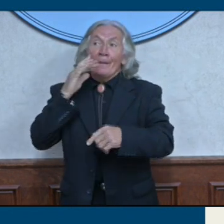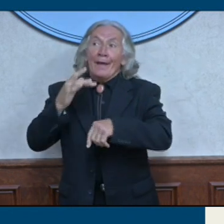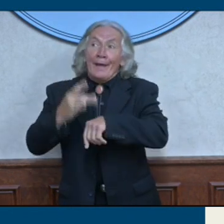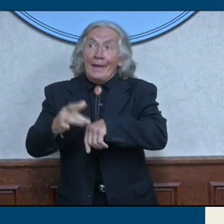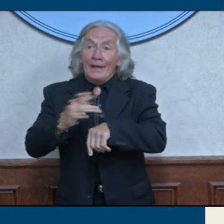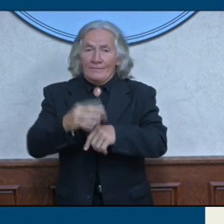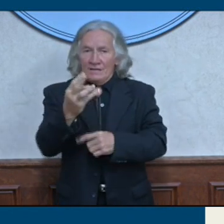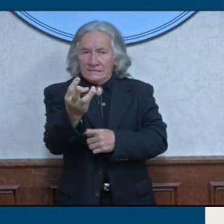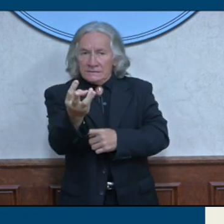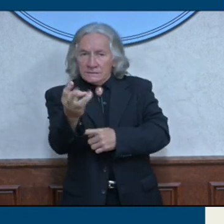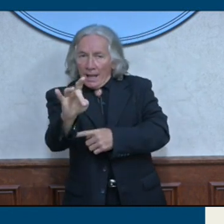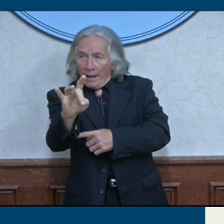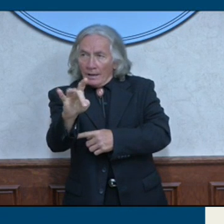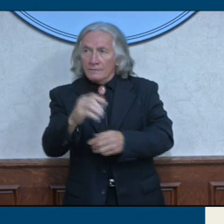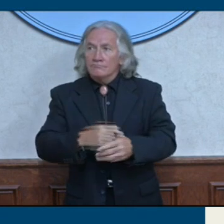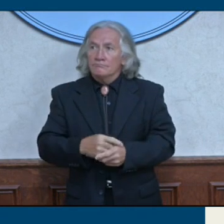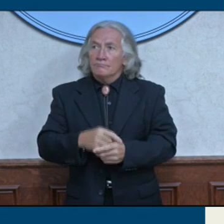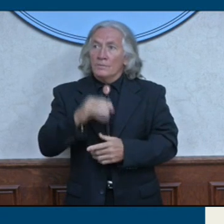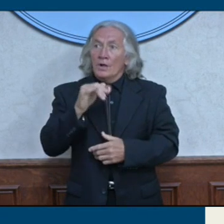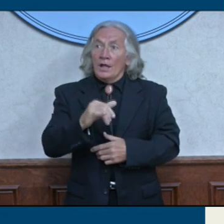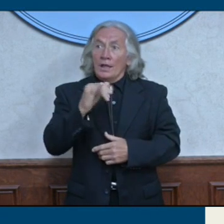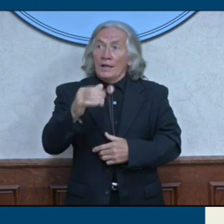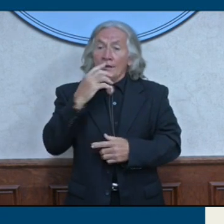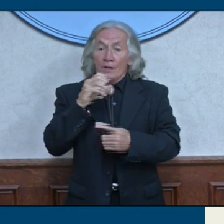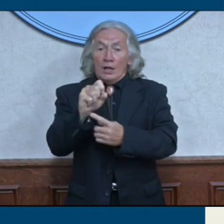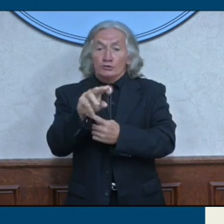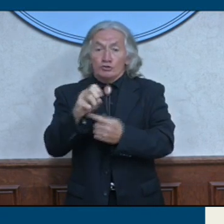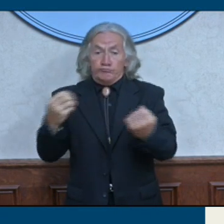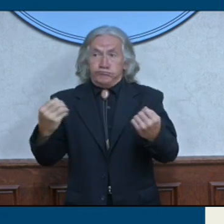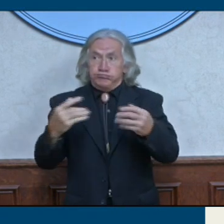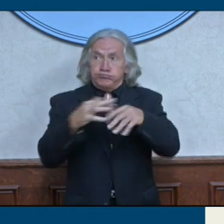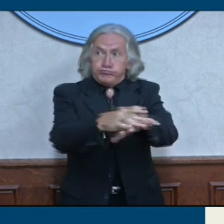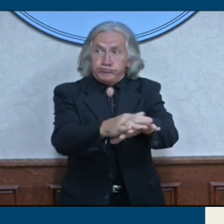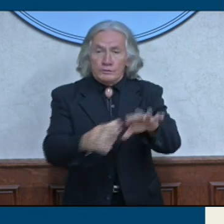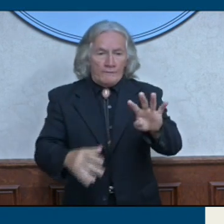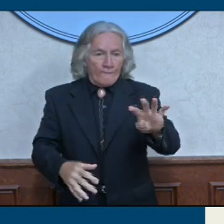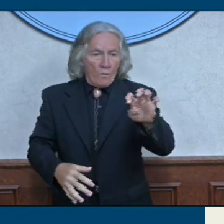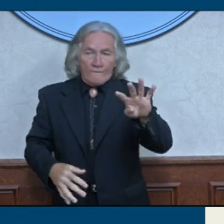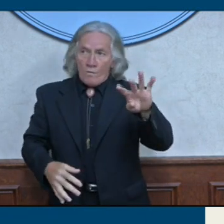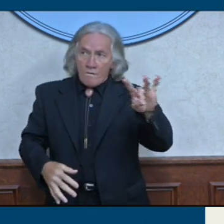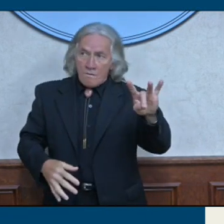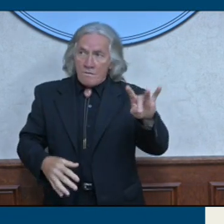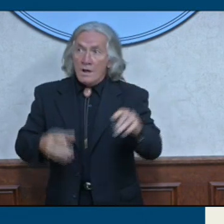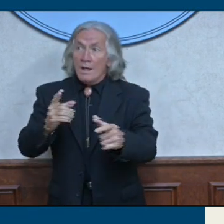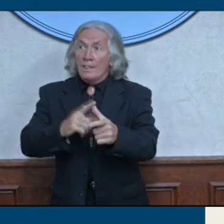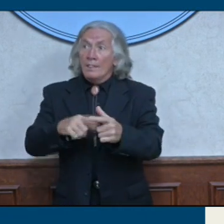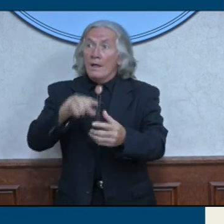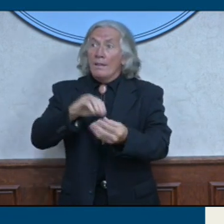AVAILABLE OR 27% TOTAL BEDS AVAILABLE AMOUNT IS 515. ICU